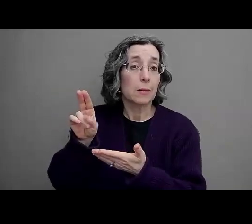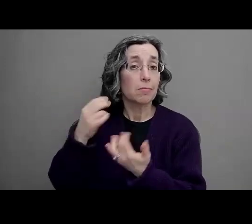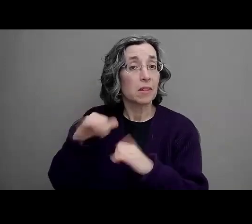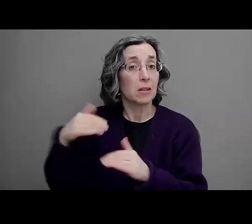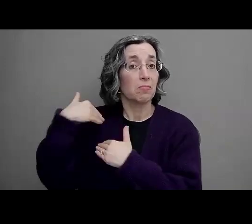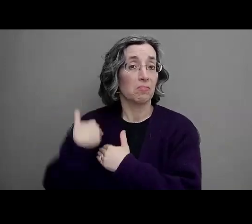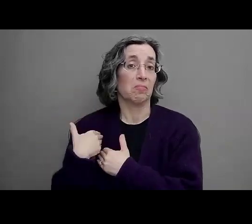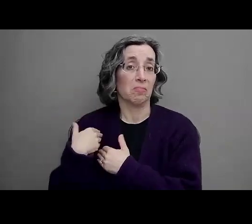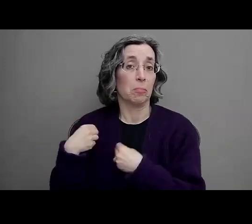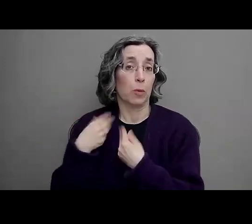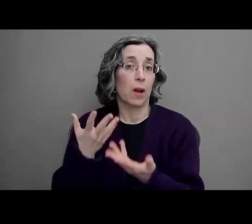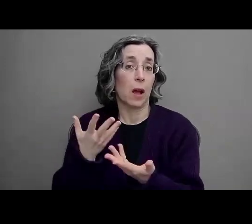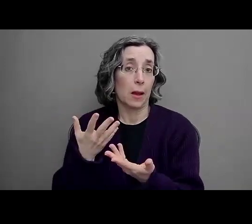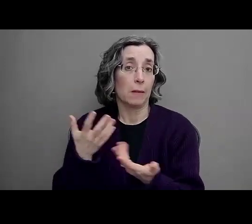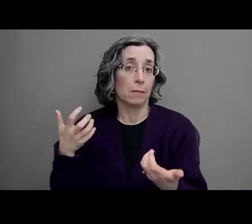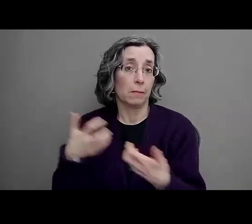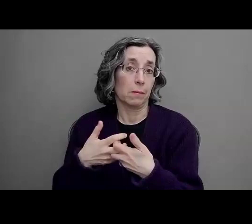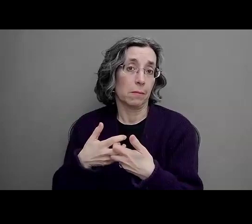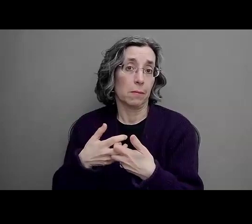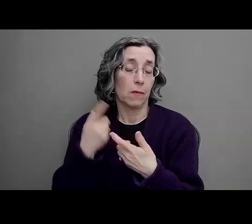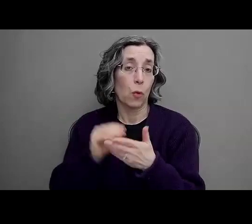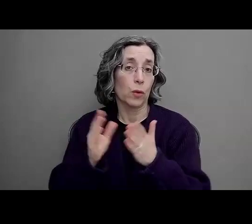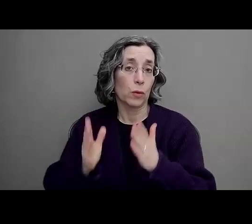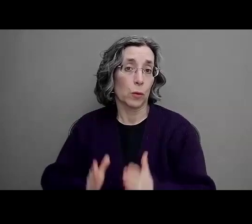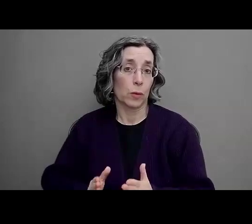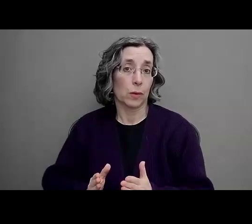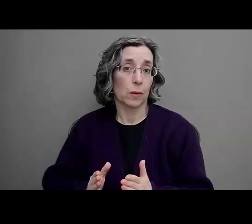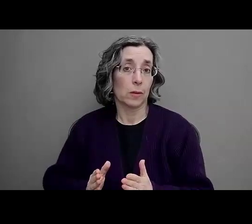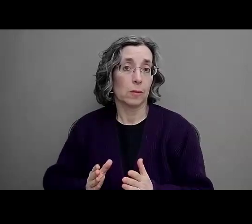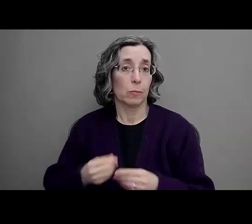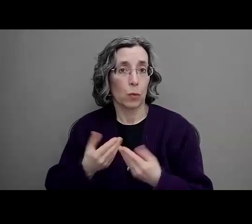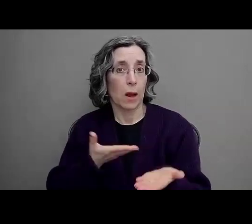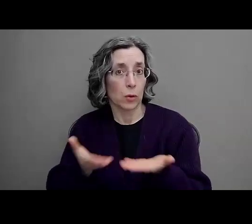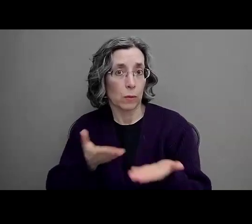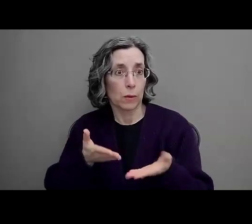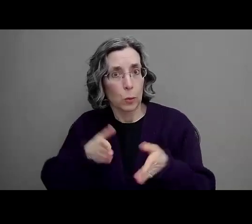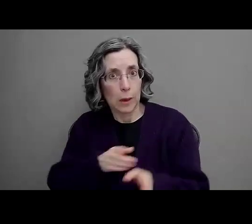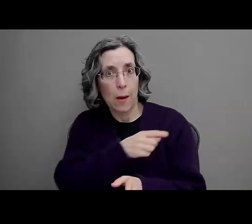responsible for making sure that students are provided